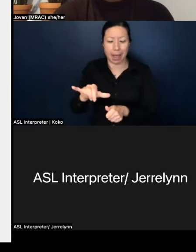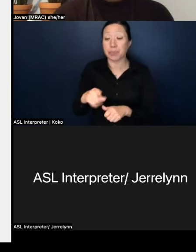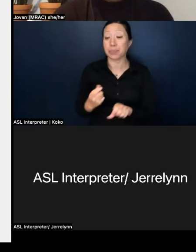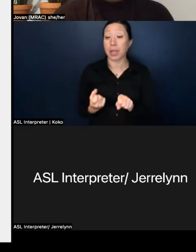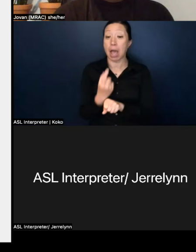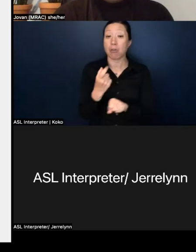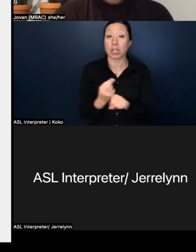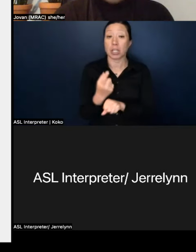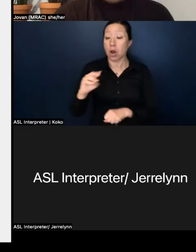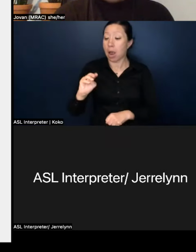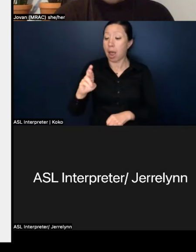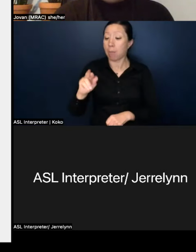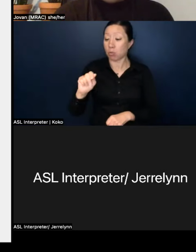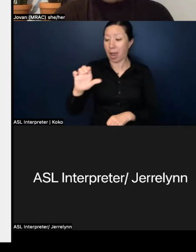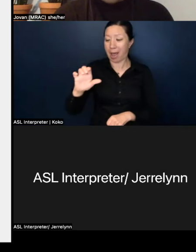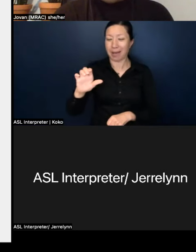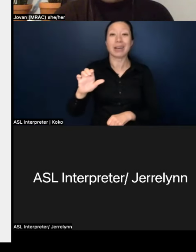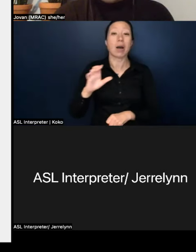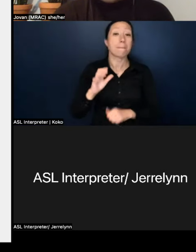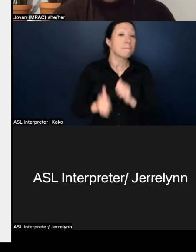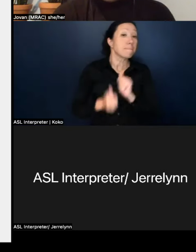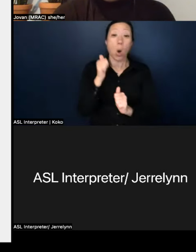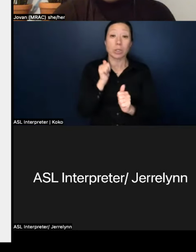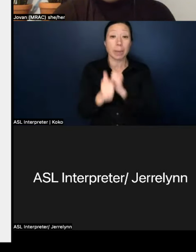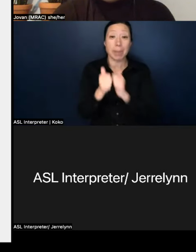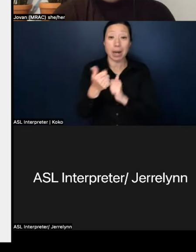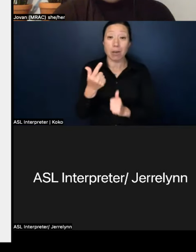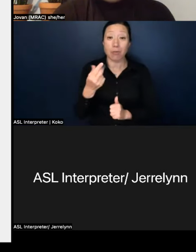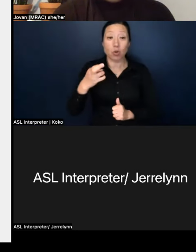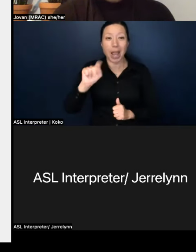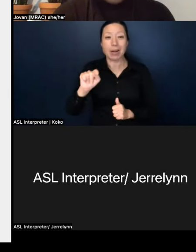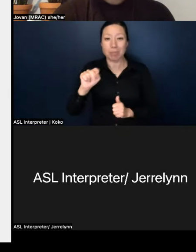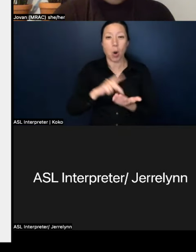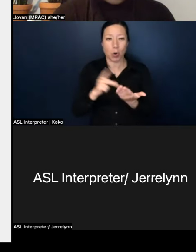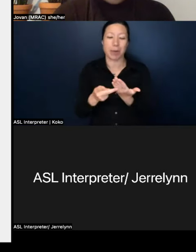most competitive grant program. We are only able to fund